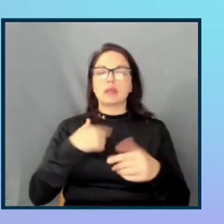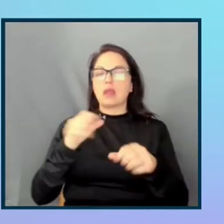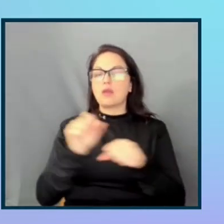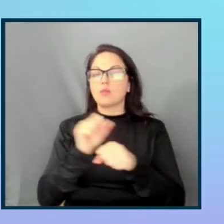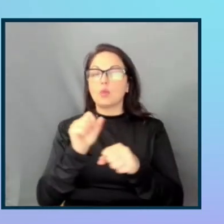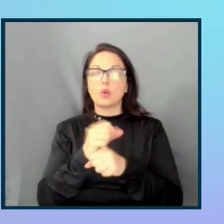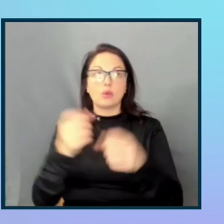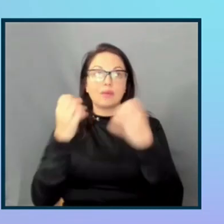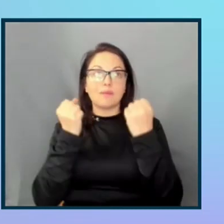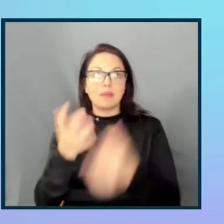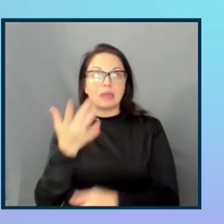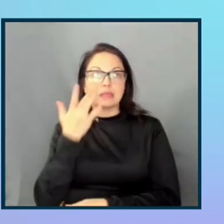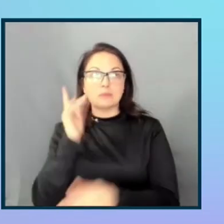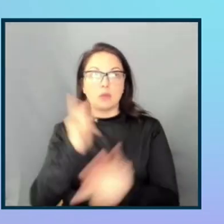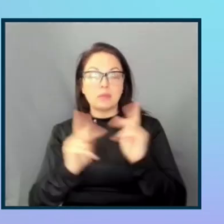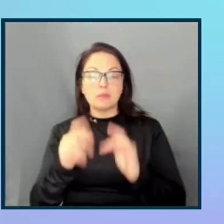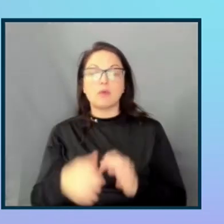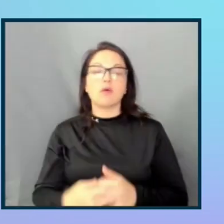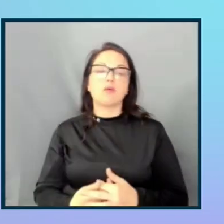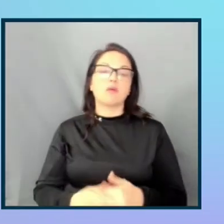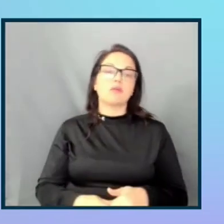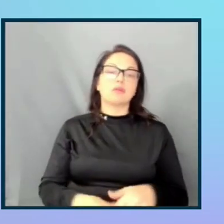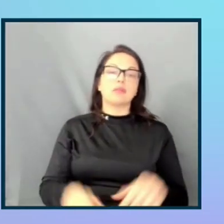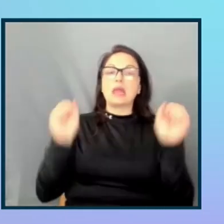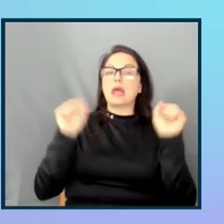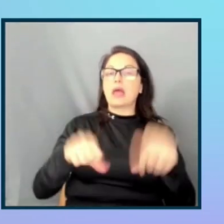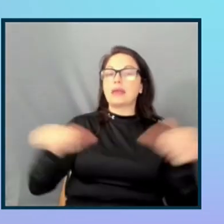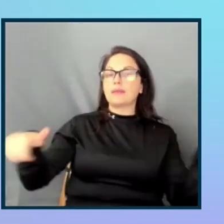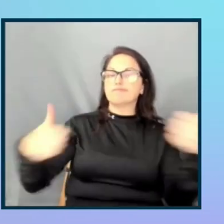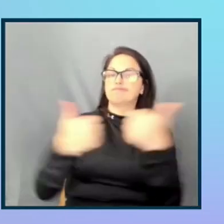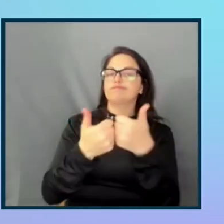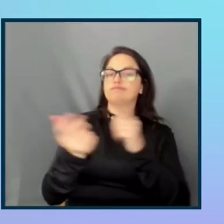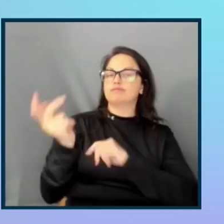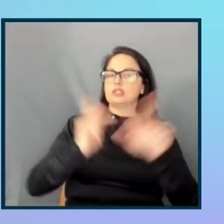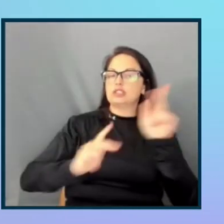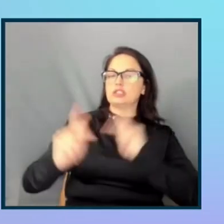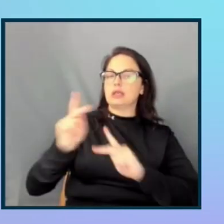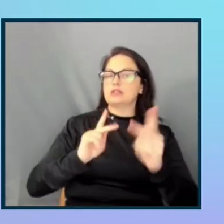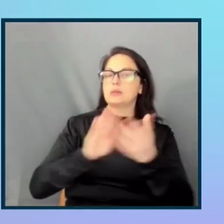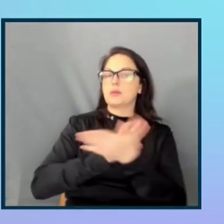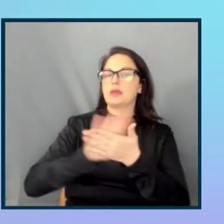that I can actually go out and shout and scream and in a nice way, bring people on the journey.